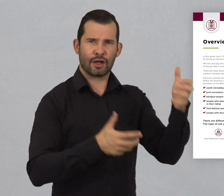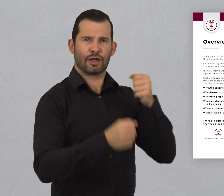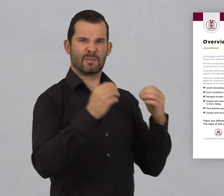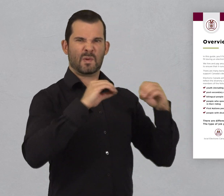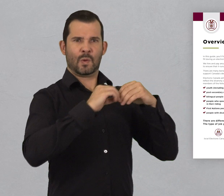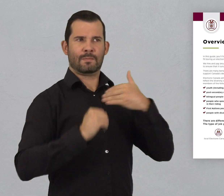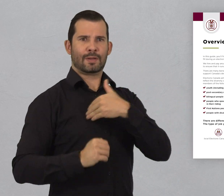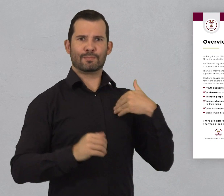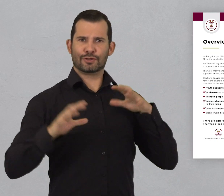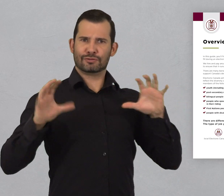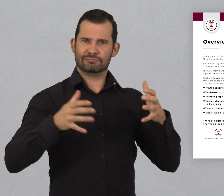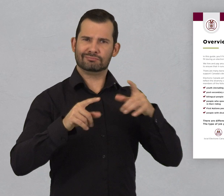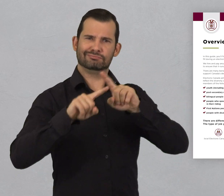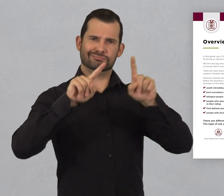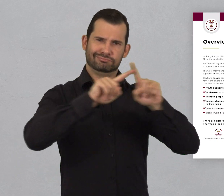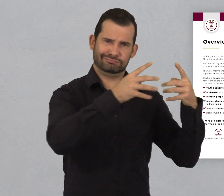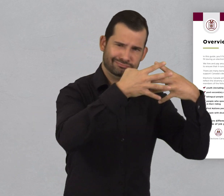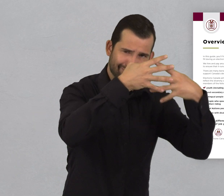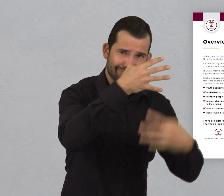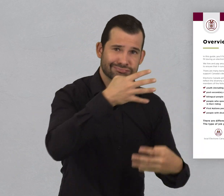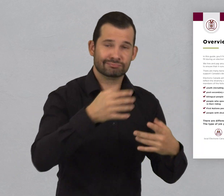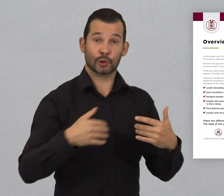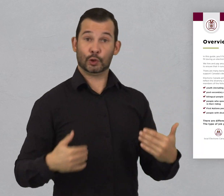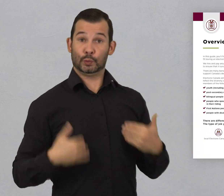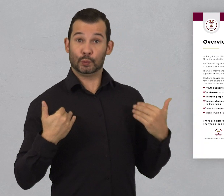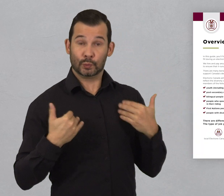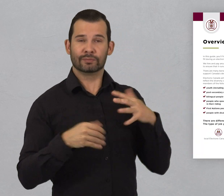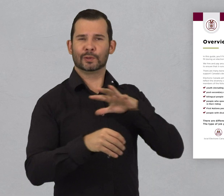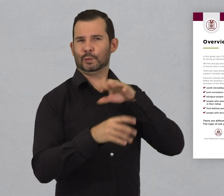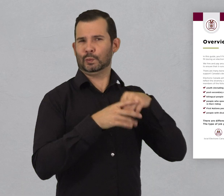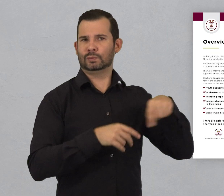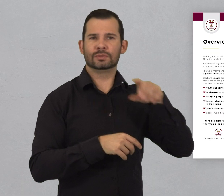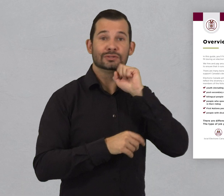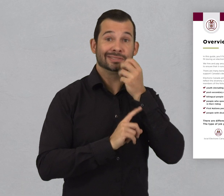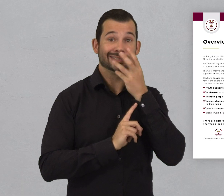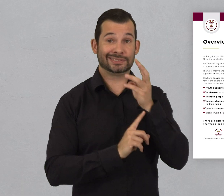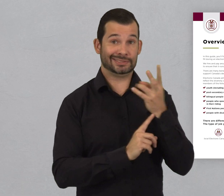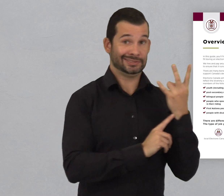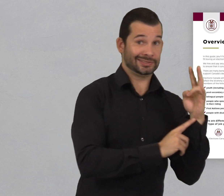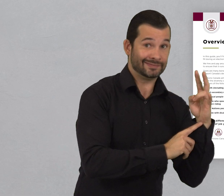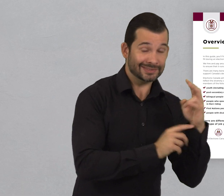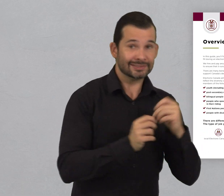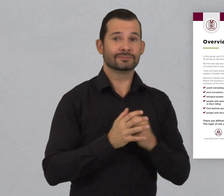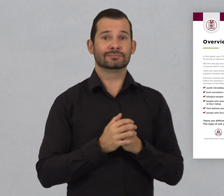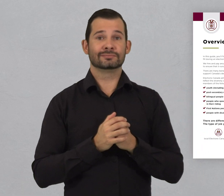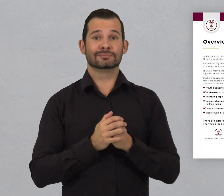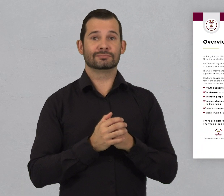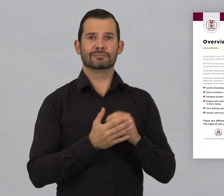more members of the following groups: • youth (including those aged 16 and 17)